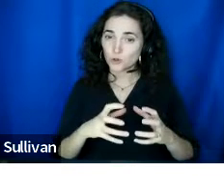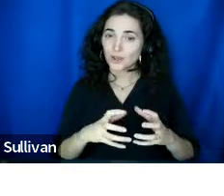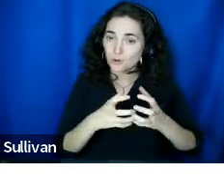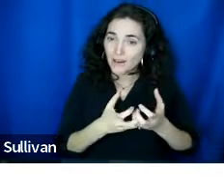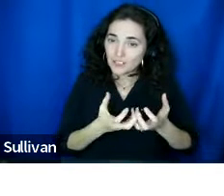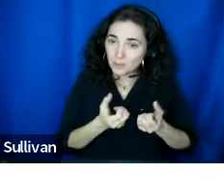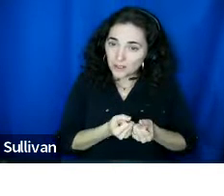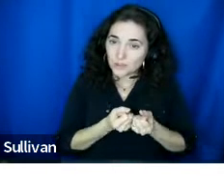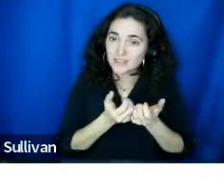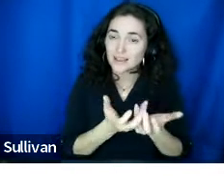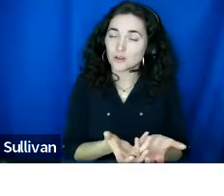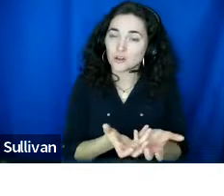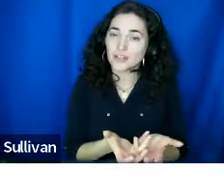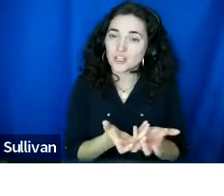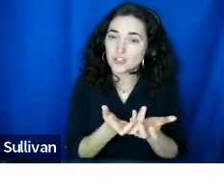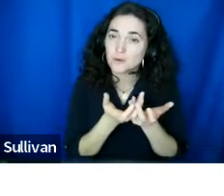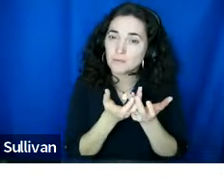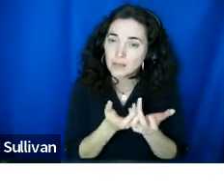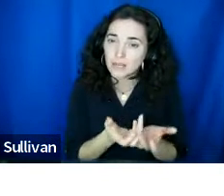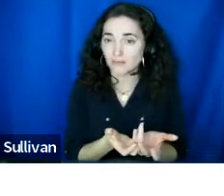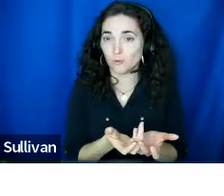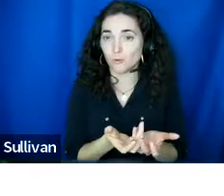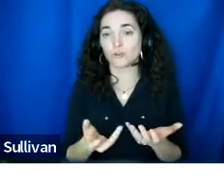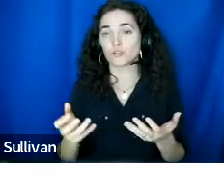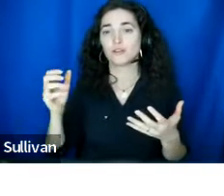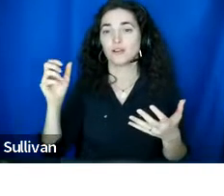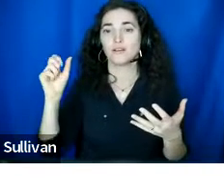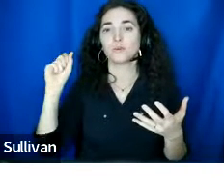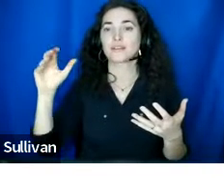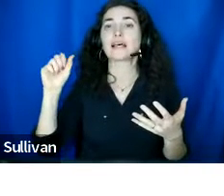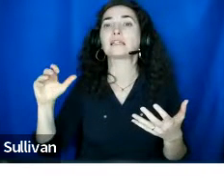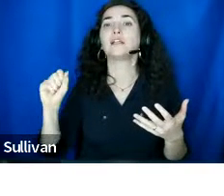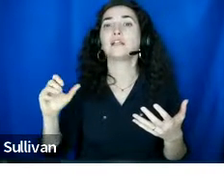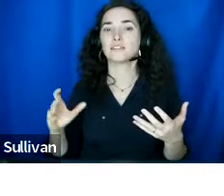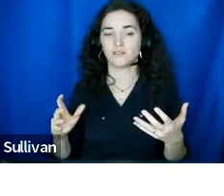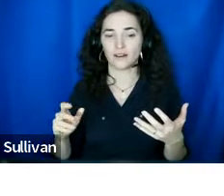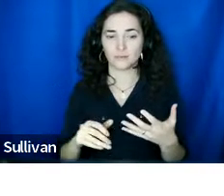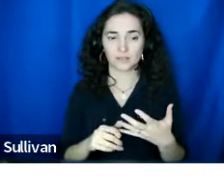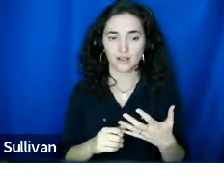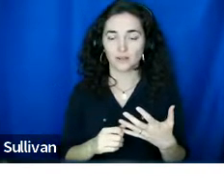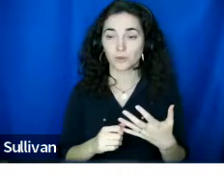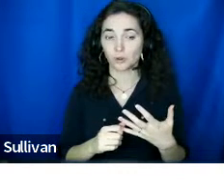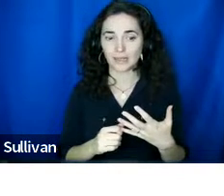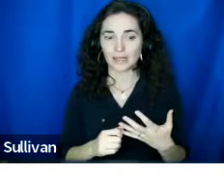Make sure that you have something to say, your communication has to be meaningful. Don't just you know, recite a list of items with no meaning.